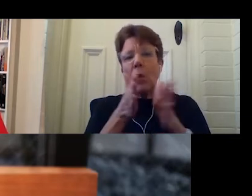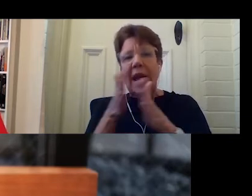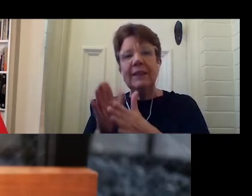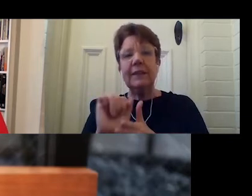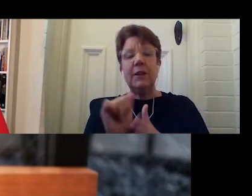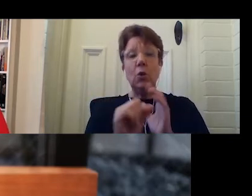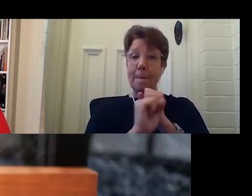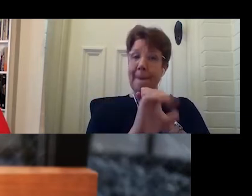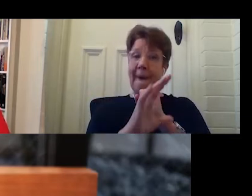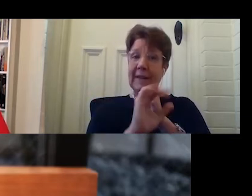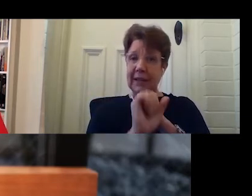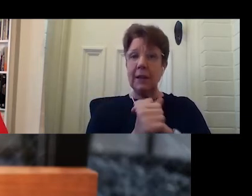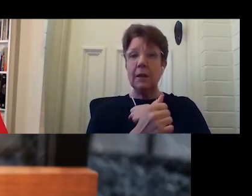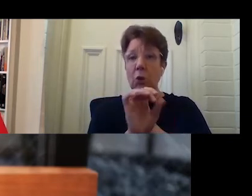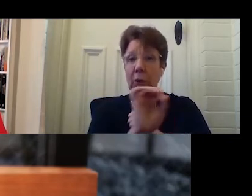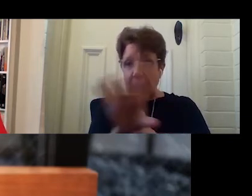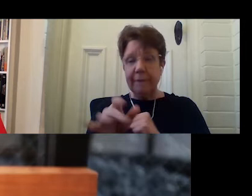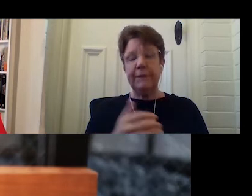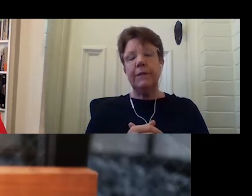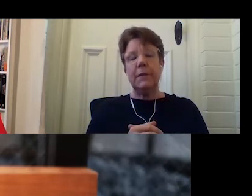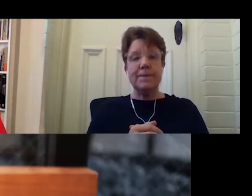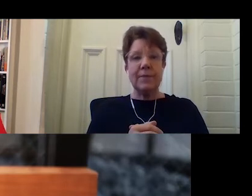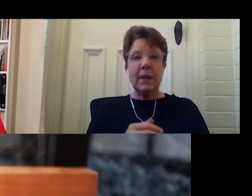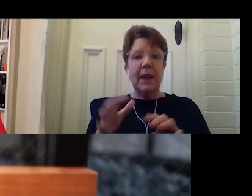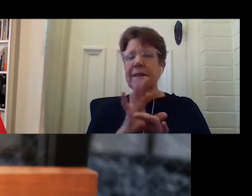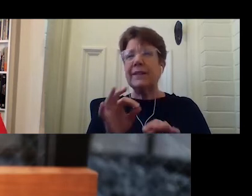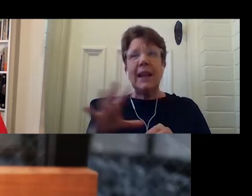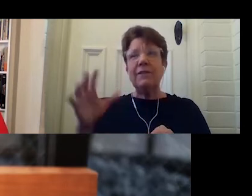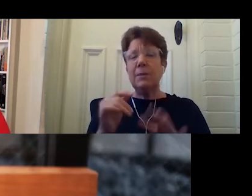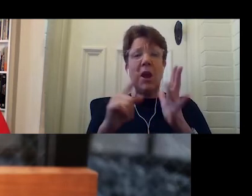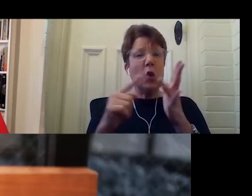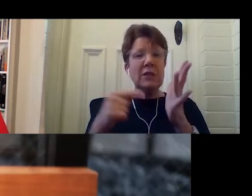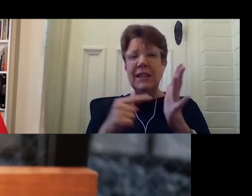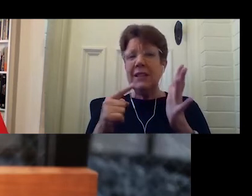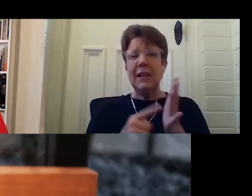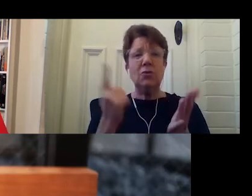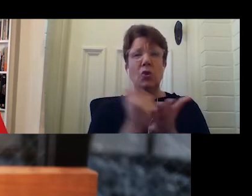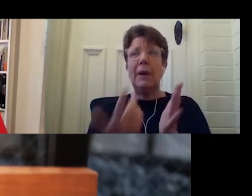yourself. It doesn't need to be over-the-top, and it does need to be